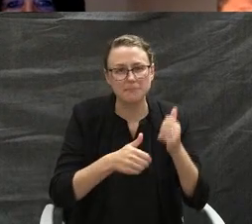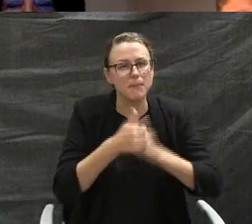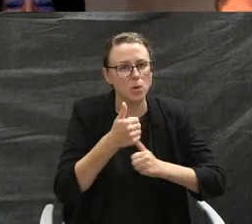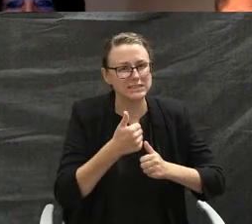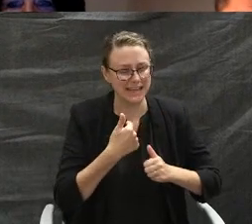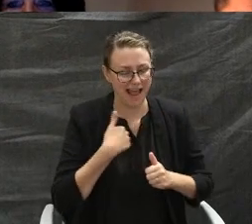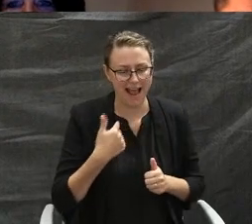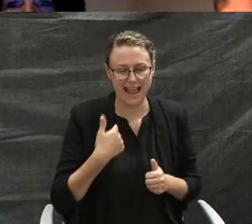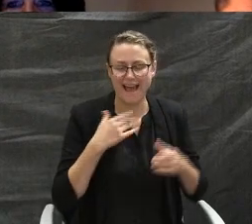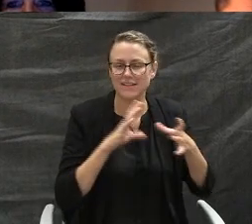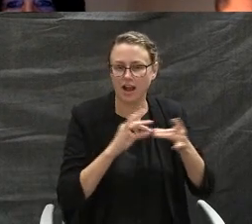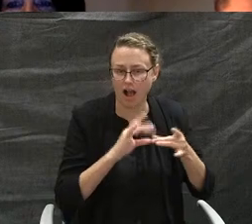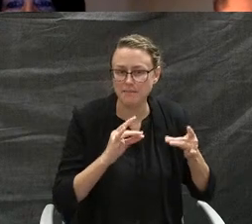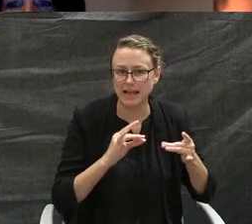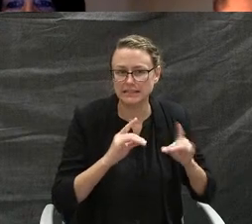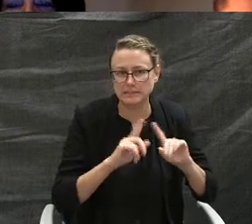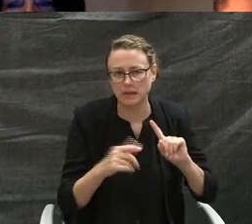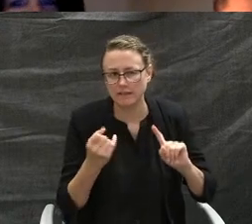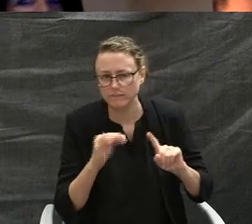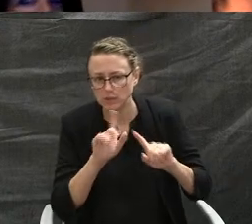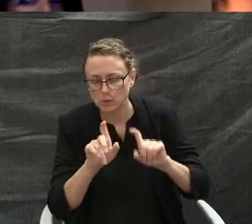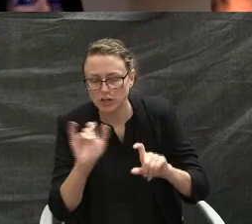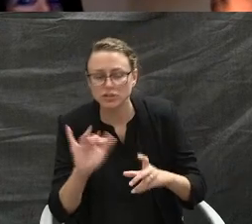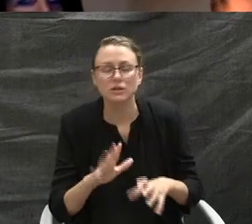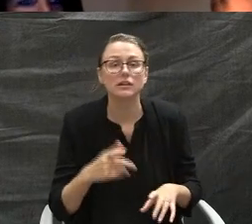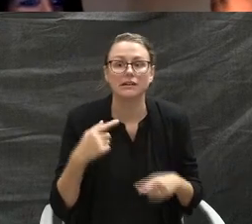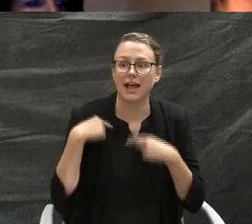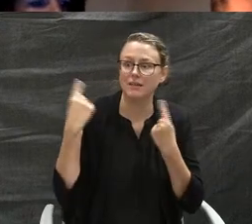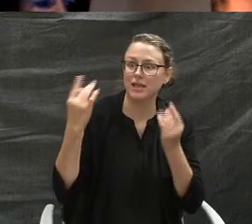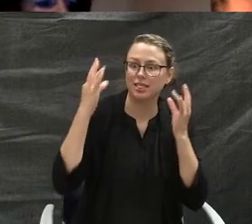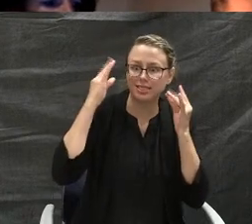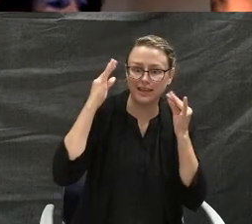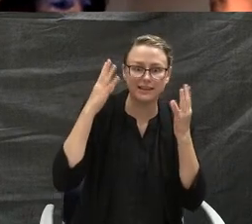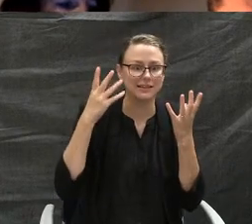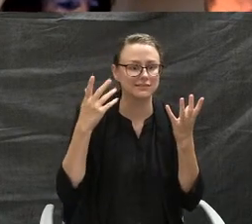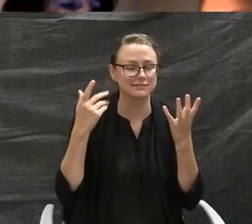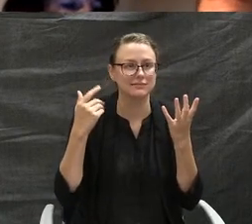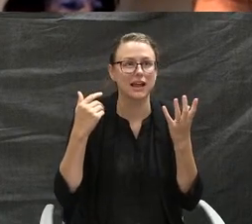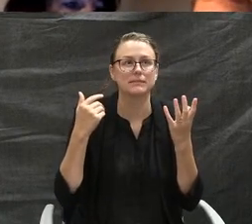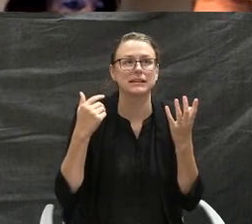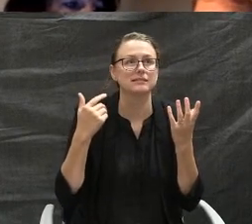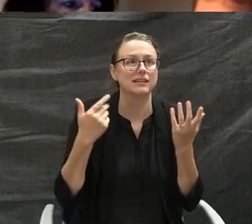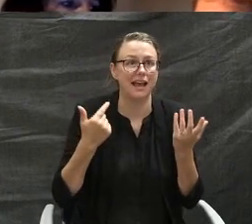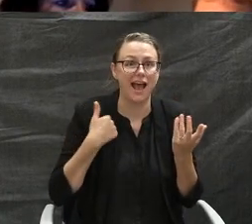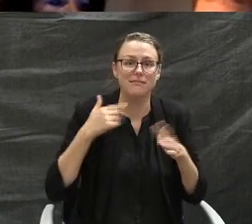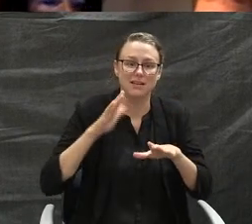this. So as I sat down. Start through the last eight years on the board. You're saying that?